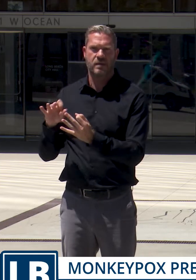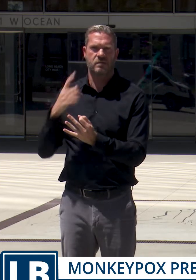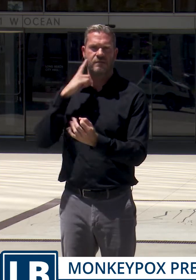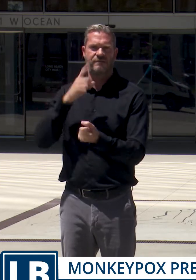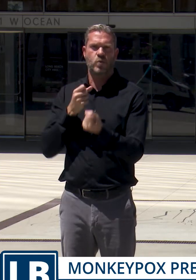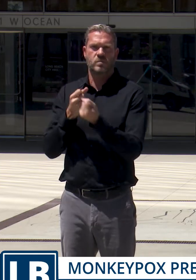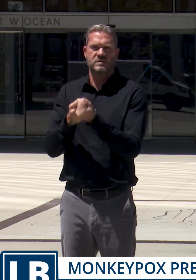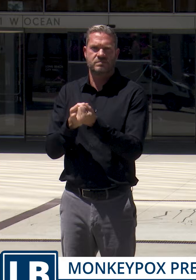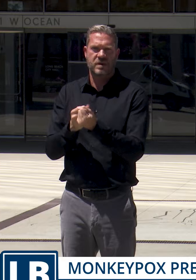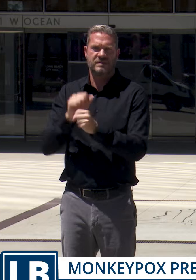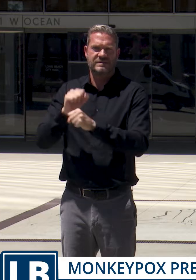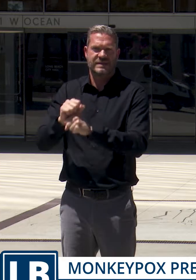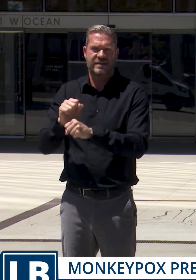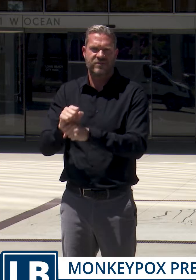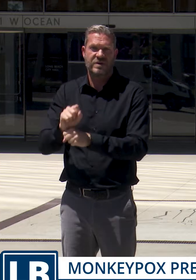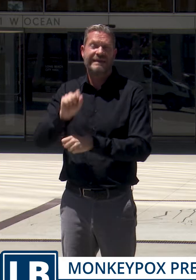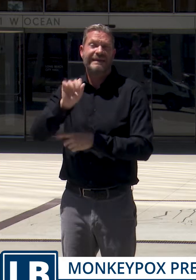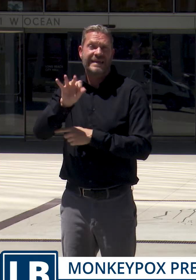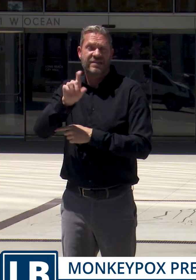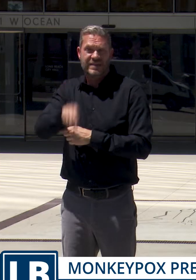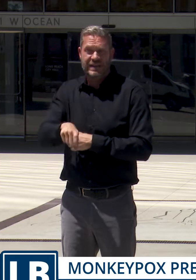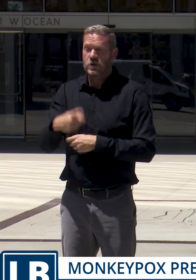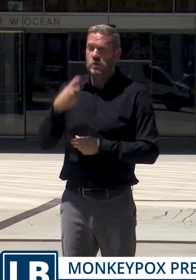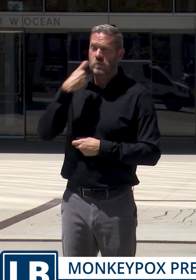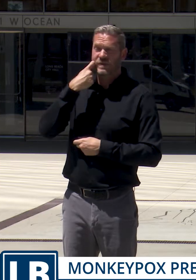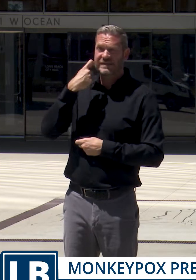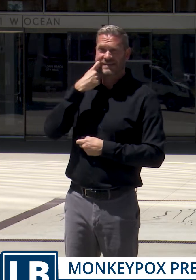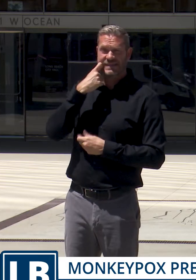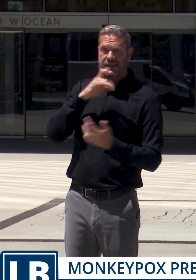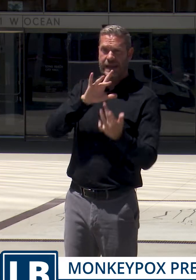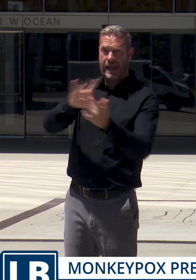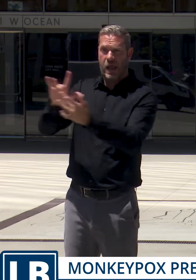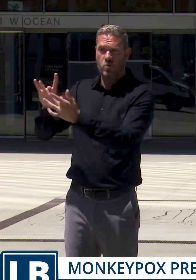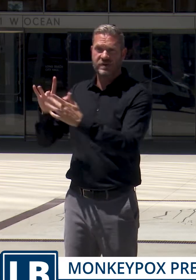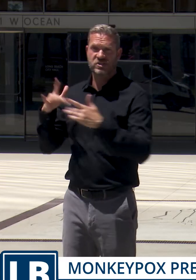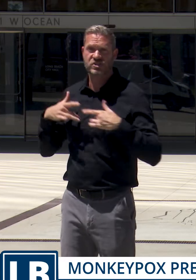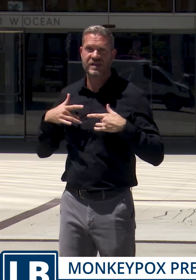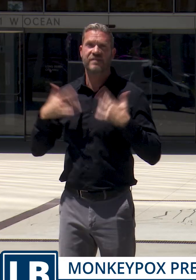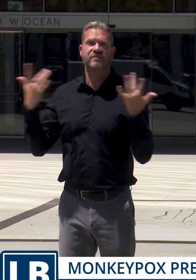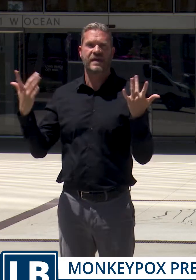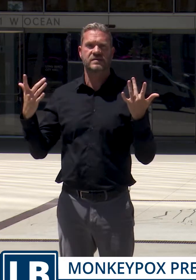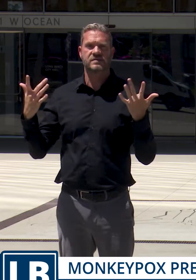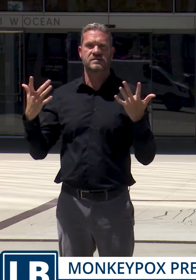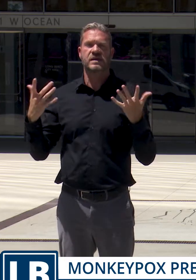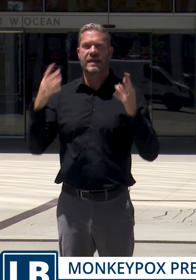needed recent outreach events included providing education and prevention information to attendees